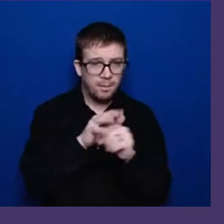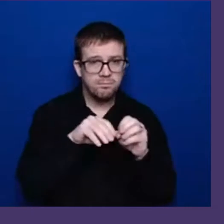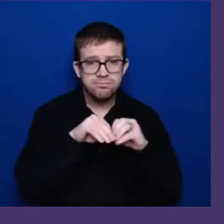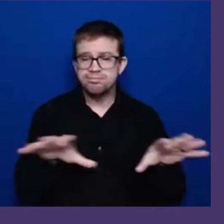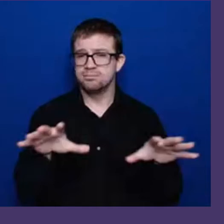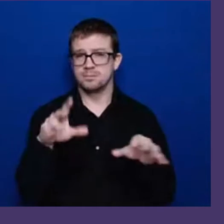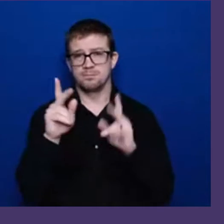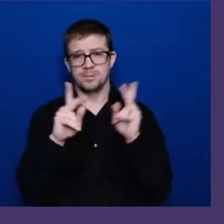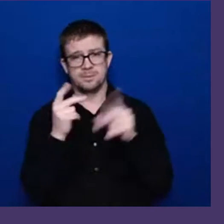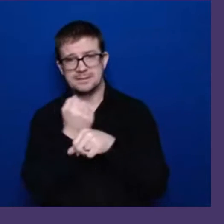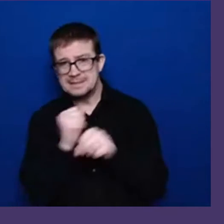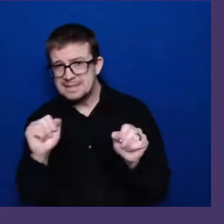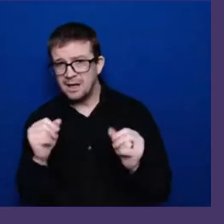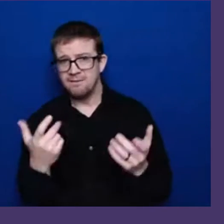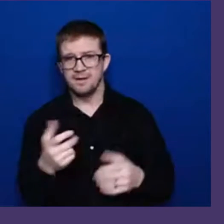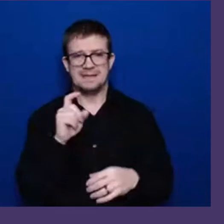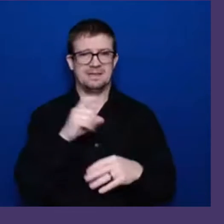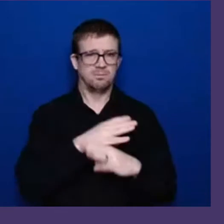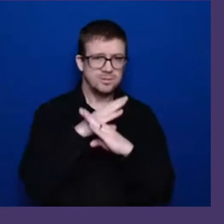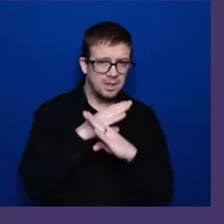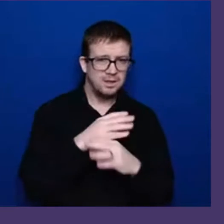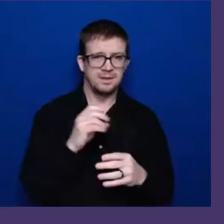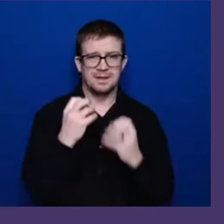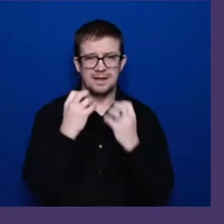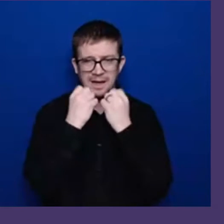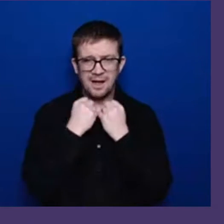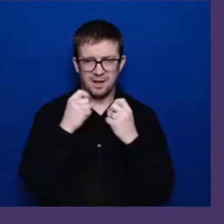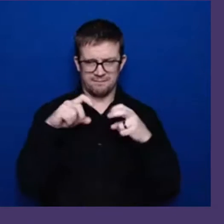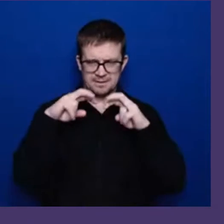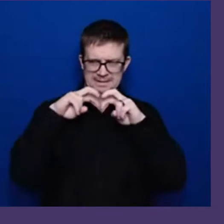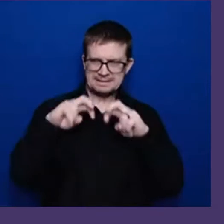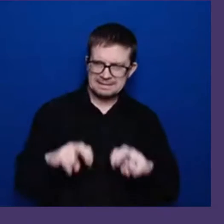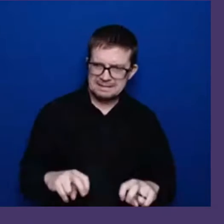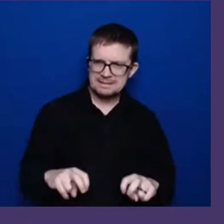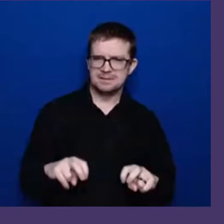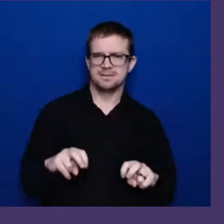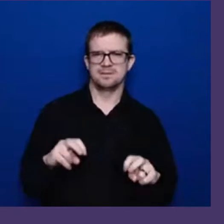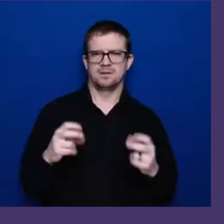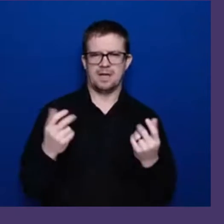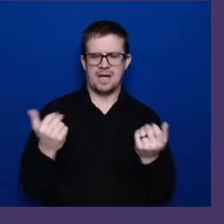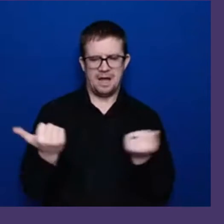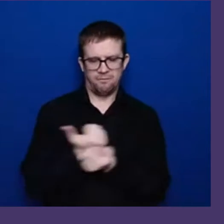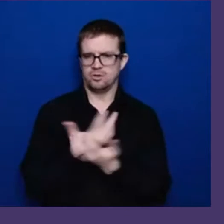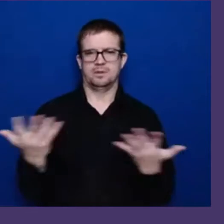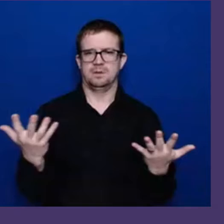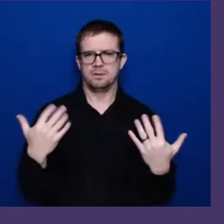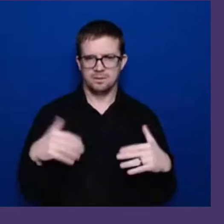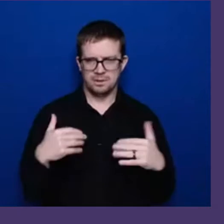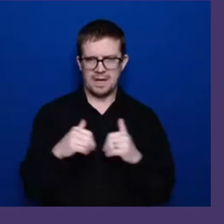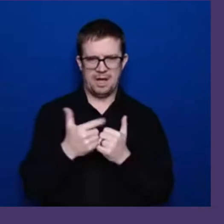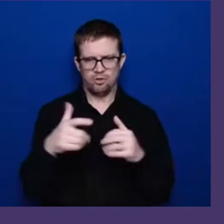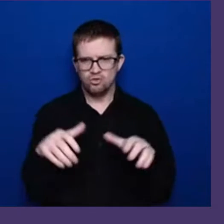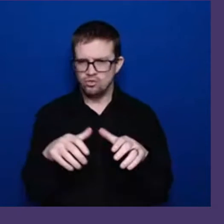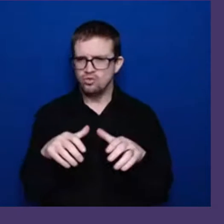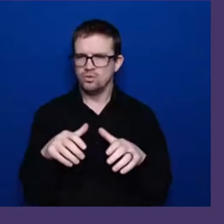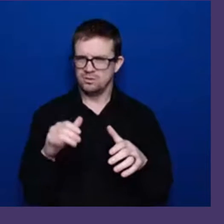We had to re-examine a lot of what we were doing. That very same year, the historic uprising of